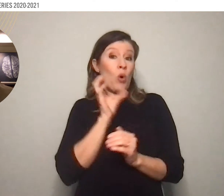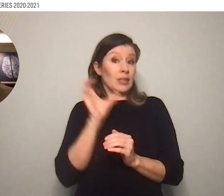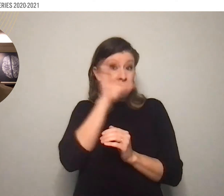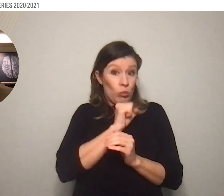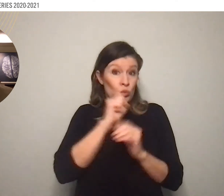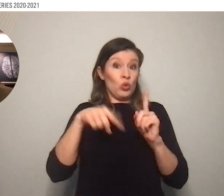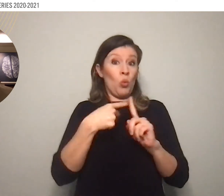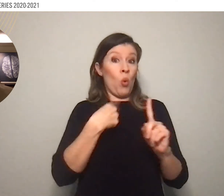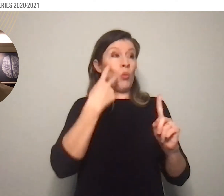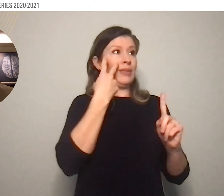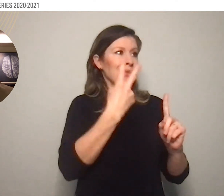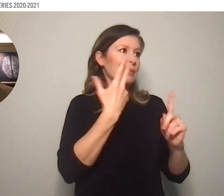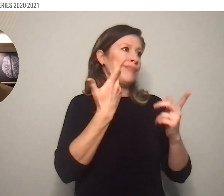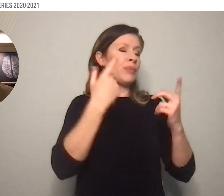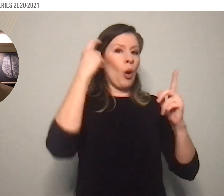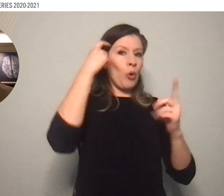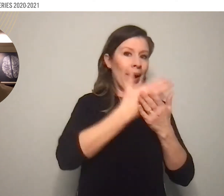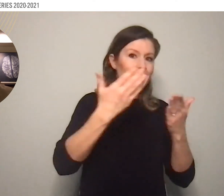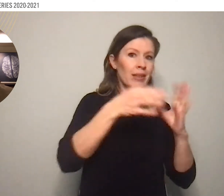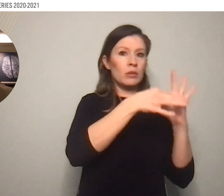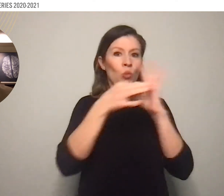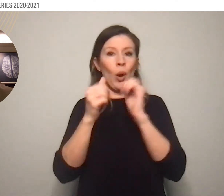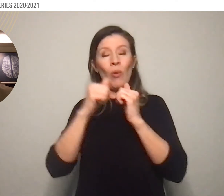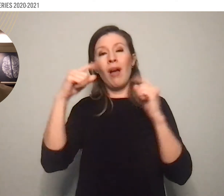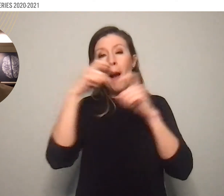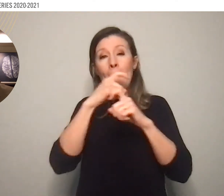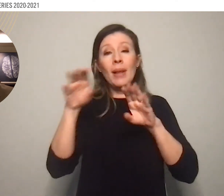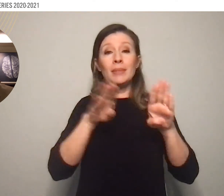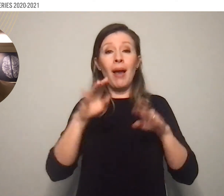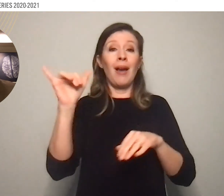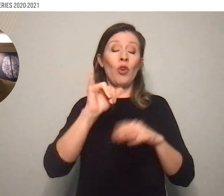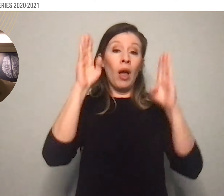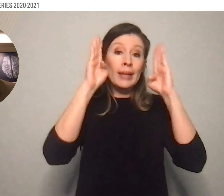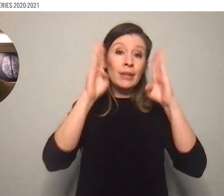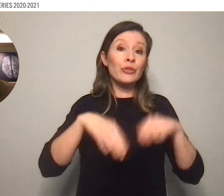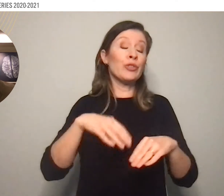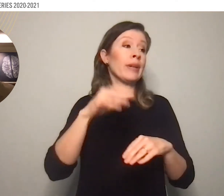the phenomena in the brain to complex behavior like attention or a psychopathology like ADHD